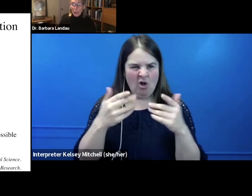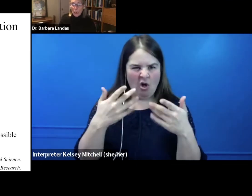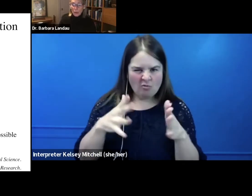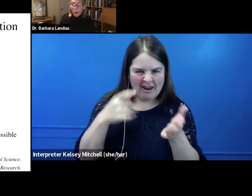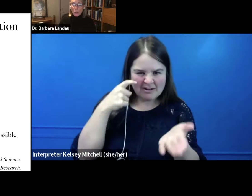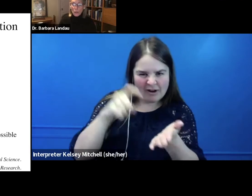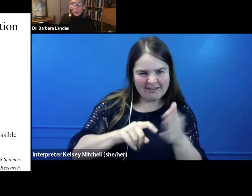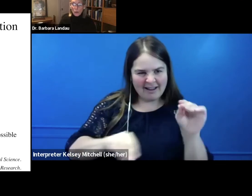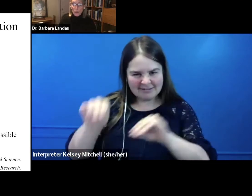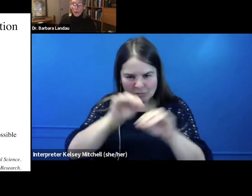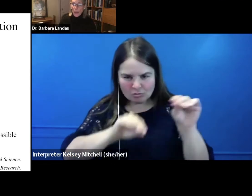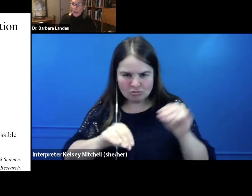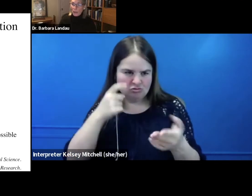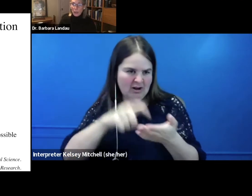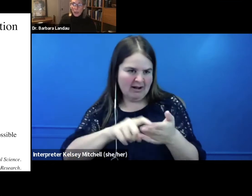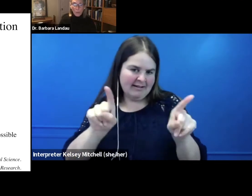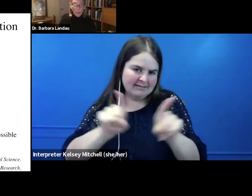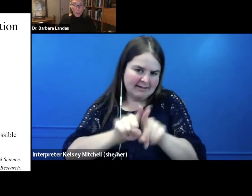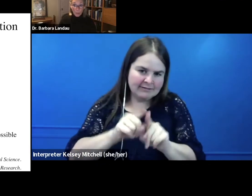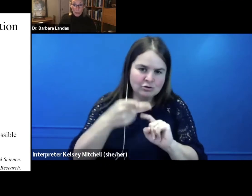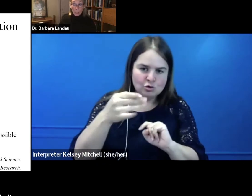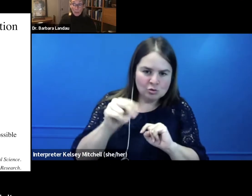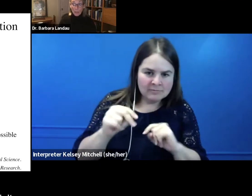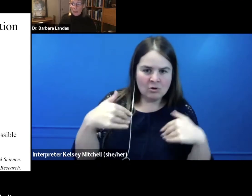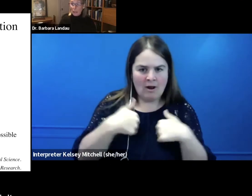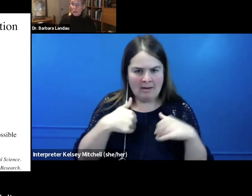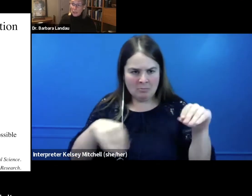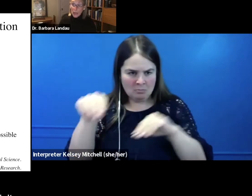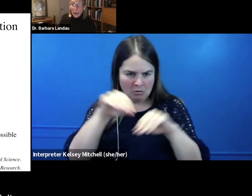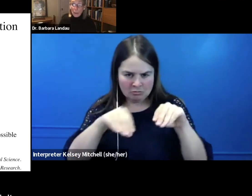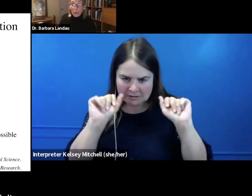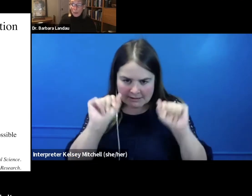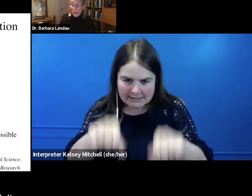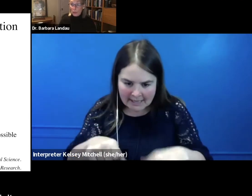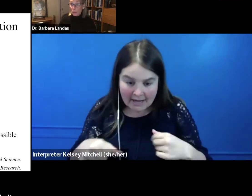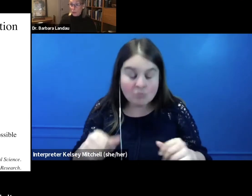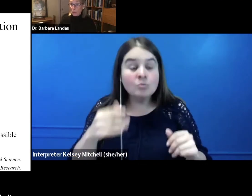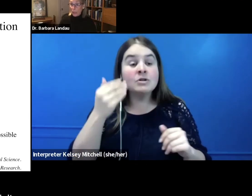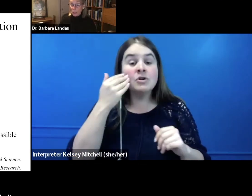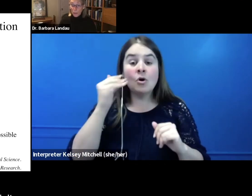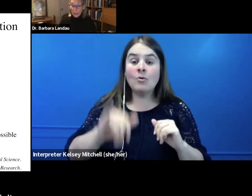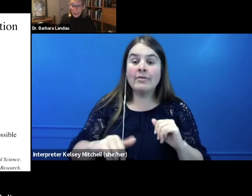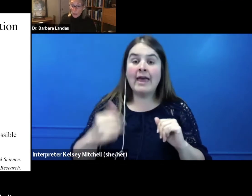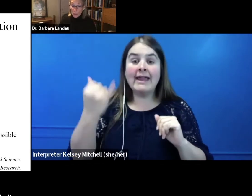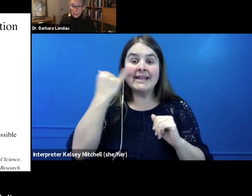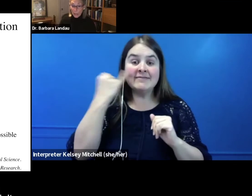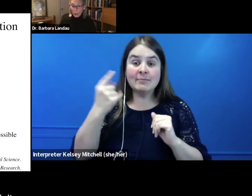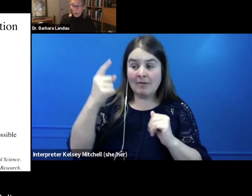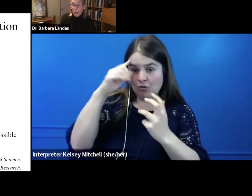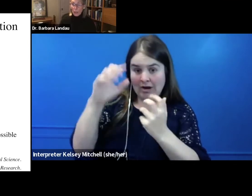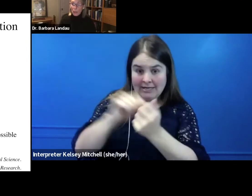and also that it can be selectively damaged when